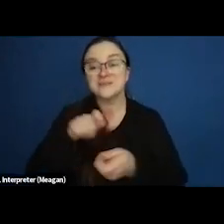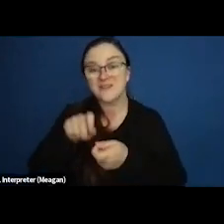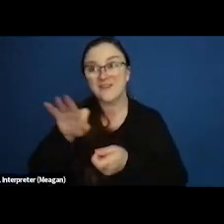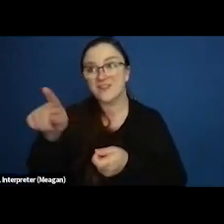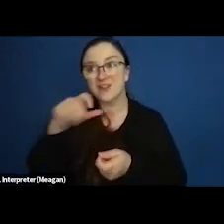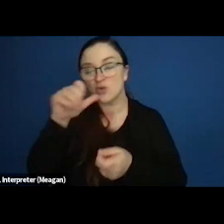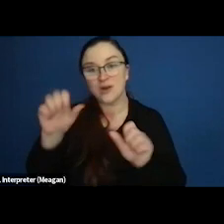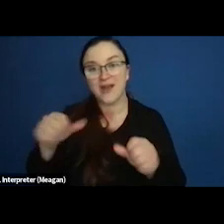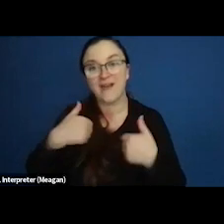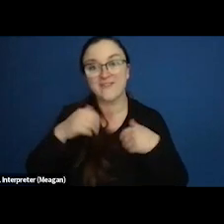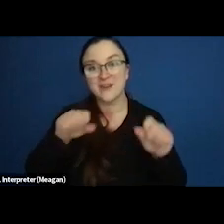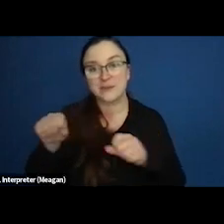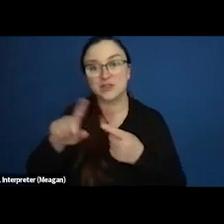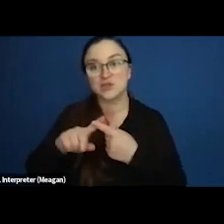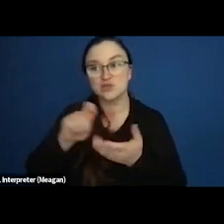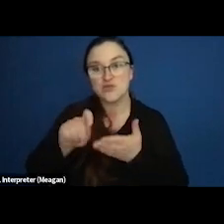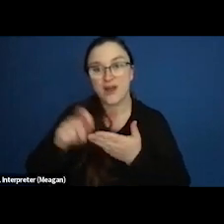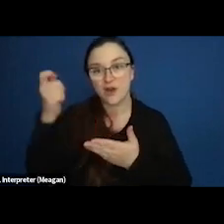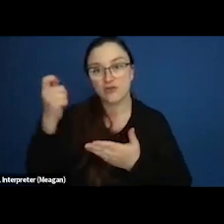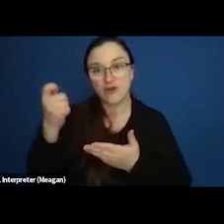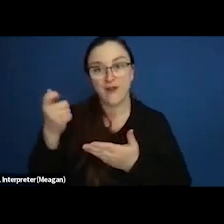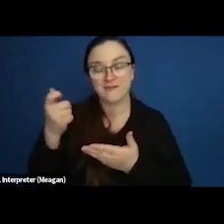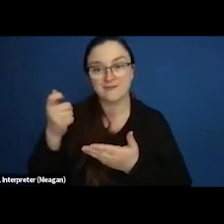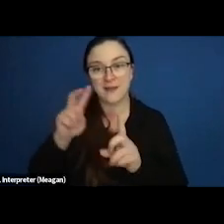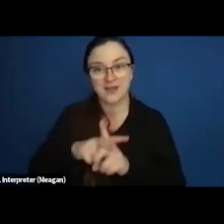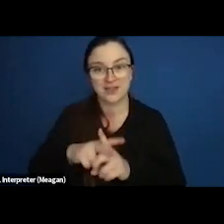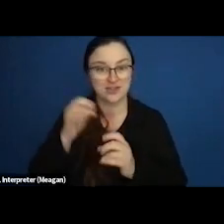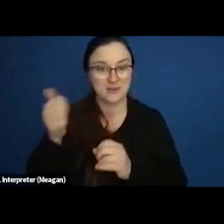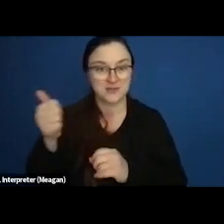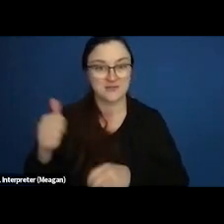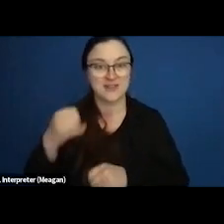to write for grant funding themselves. Lastly, giving gifts